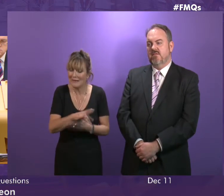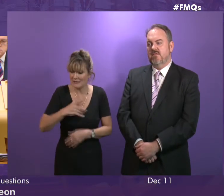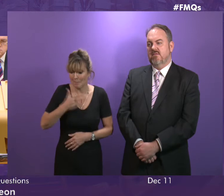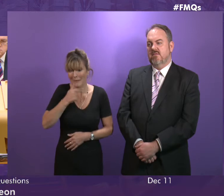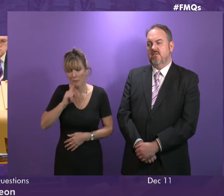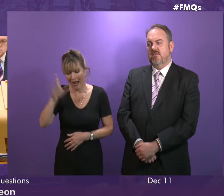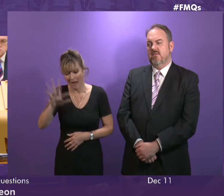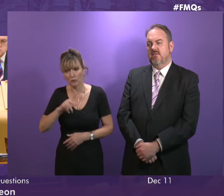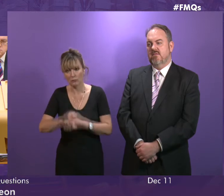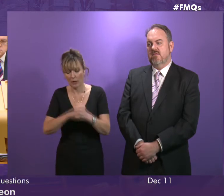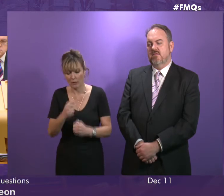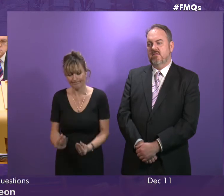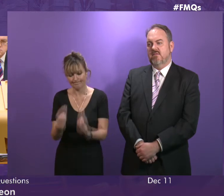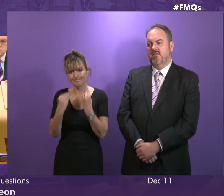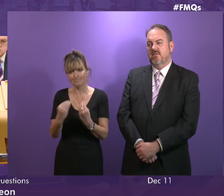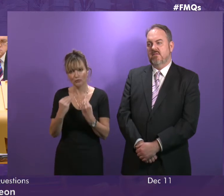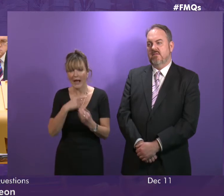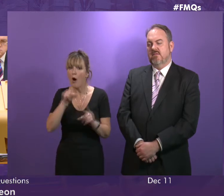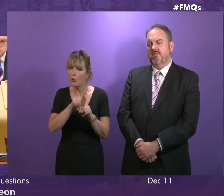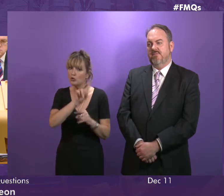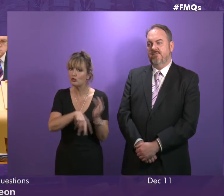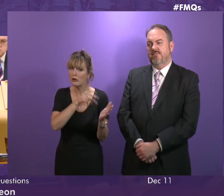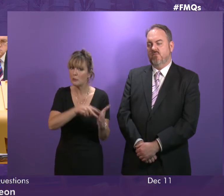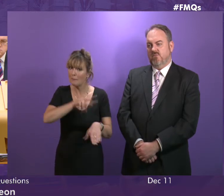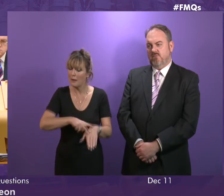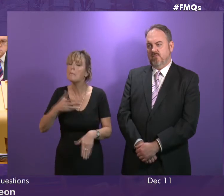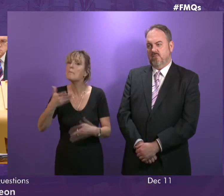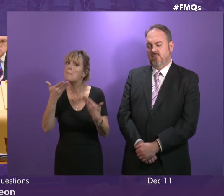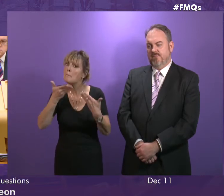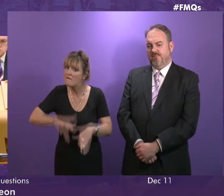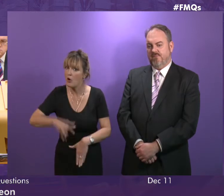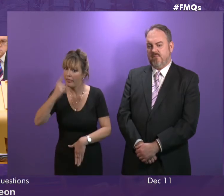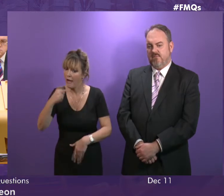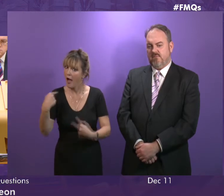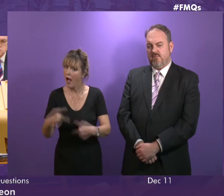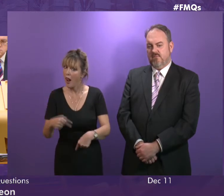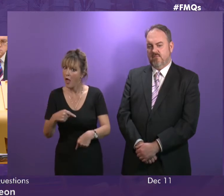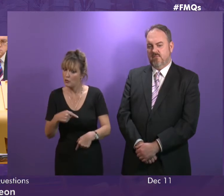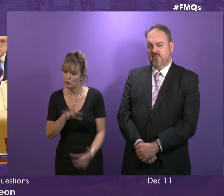be trained and registered with the police, and that snares carry a tag that identifies